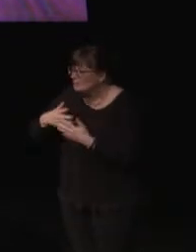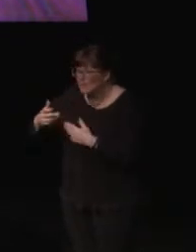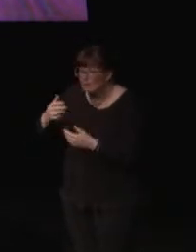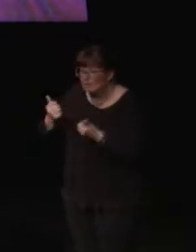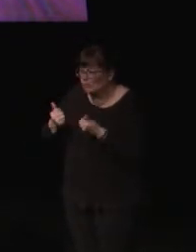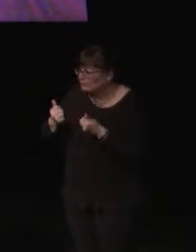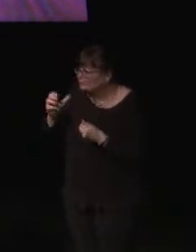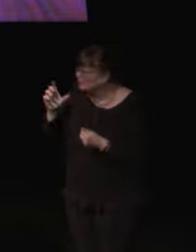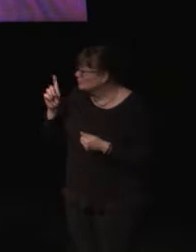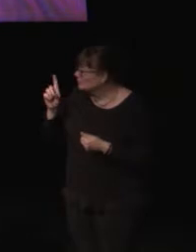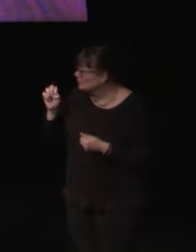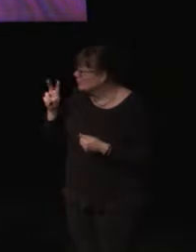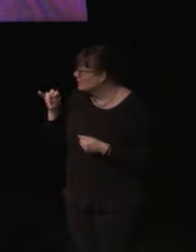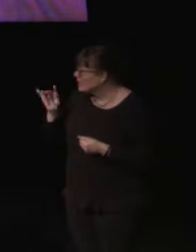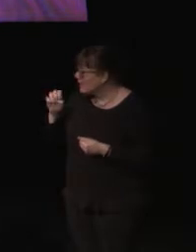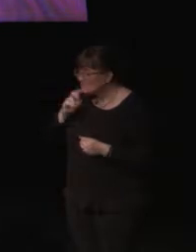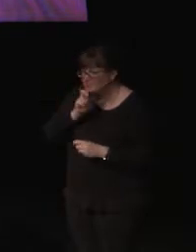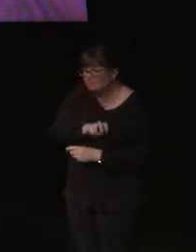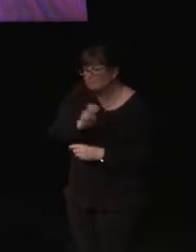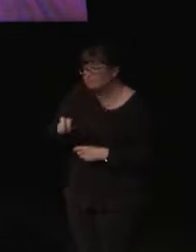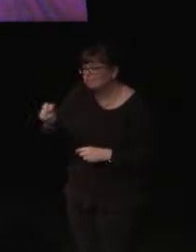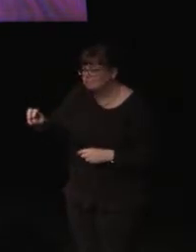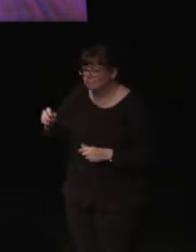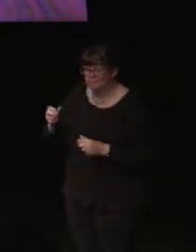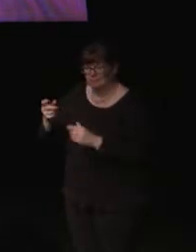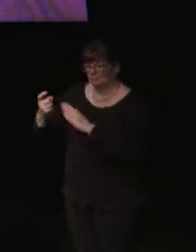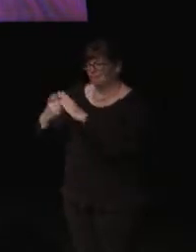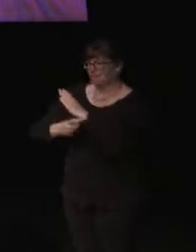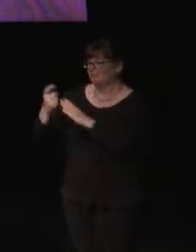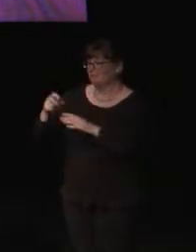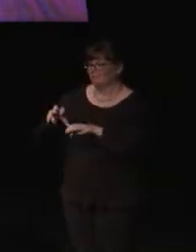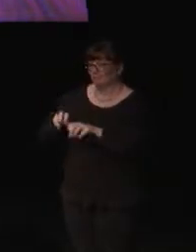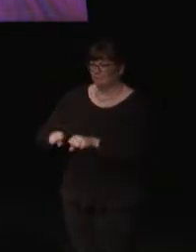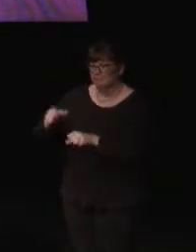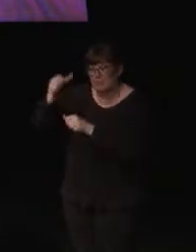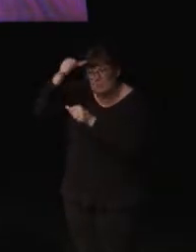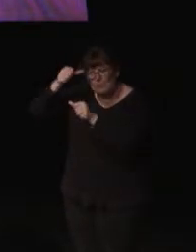they get the same experience right off the bat and they don't have to go and negotiate with settings again.